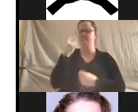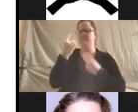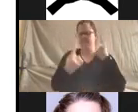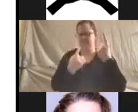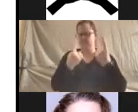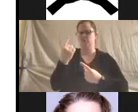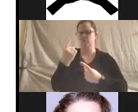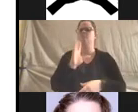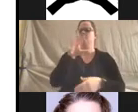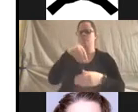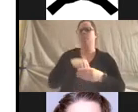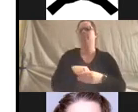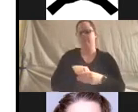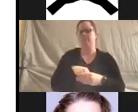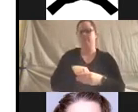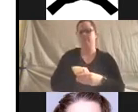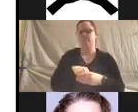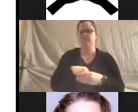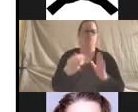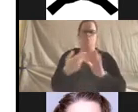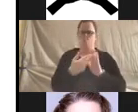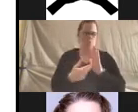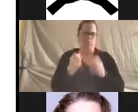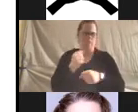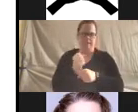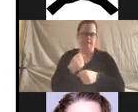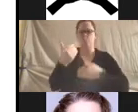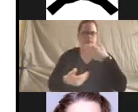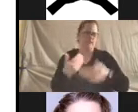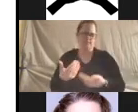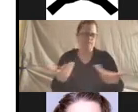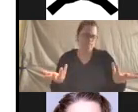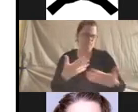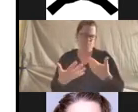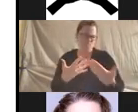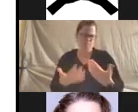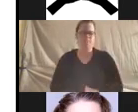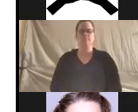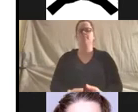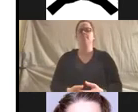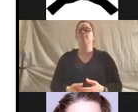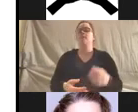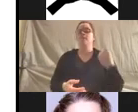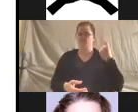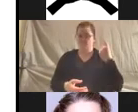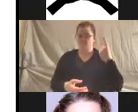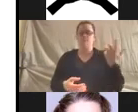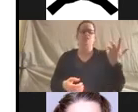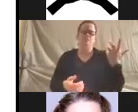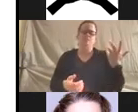within whatever the rulemaking process is. That doesn't mean it will actually happen